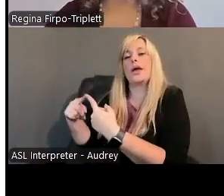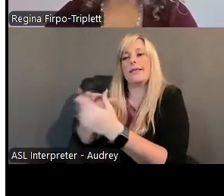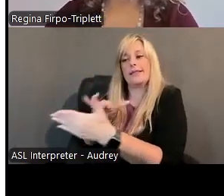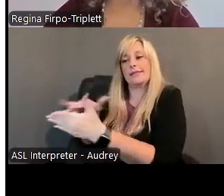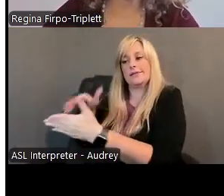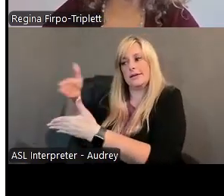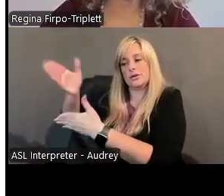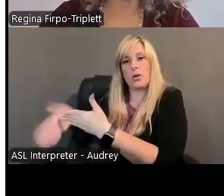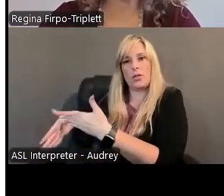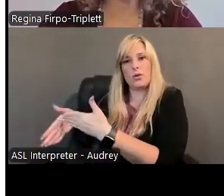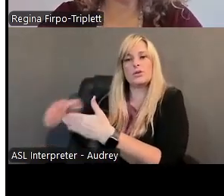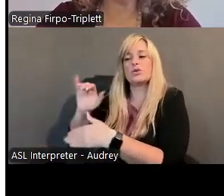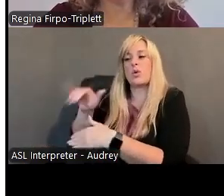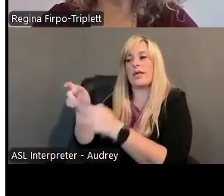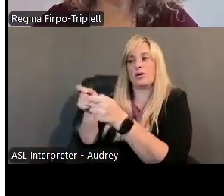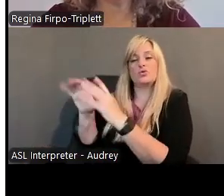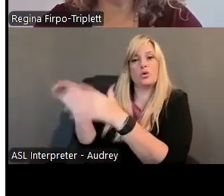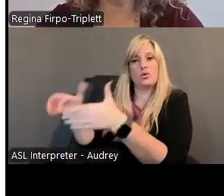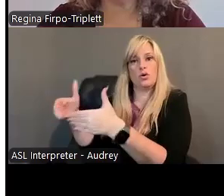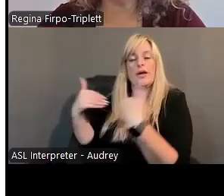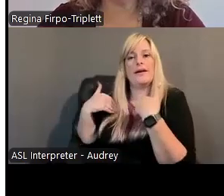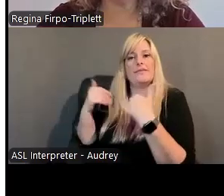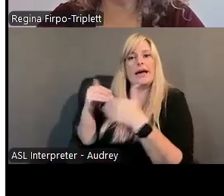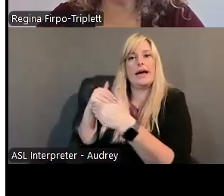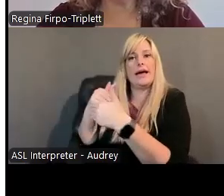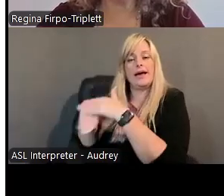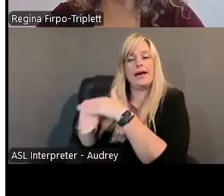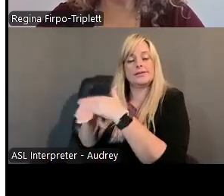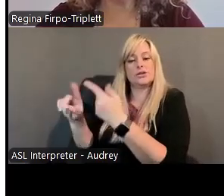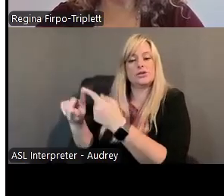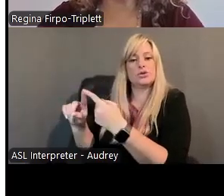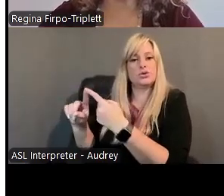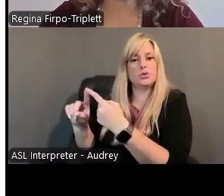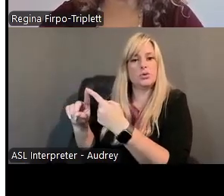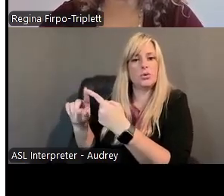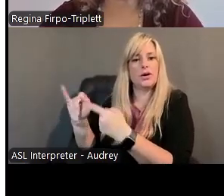that control group received access to a flyer site with written content related to skills